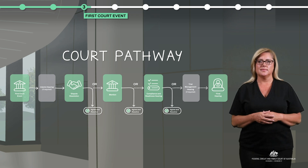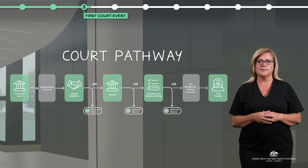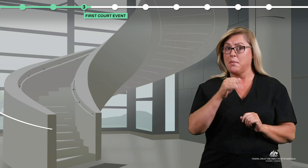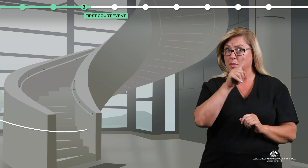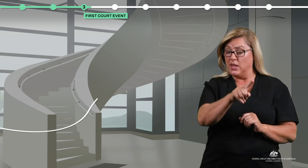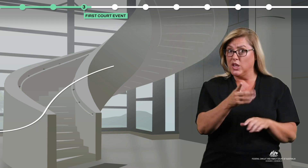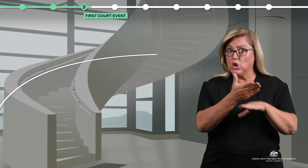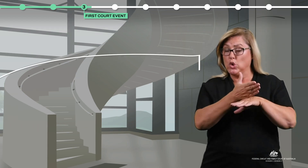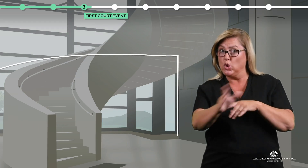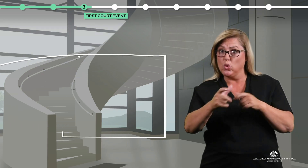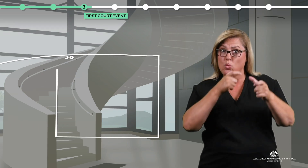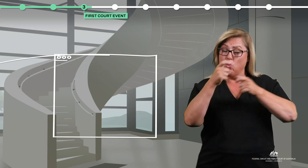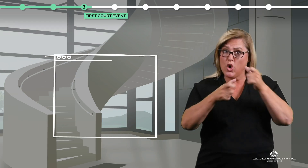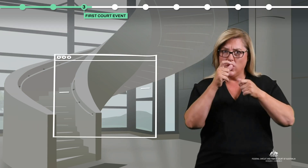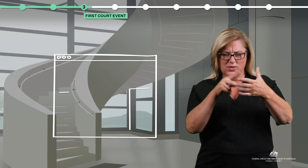You may hear terms that are new to you.